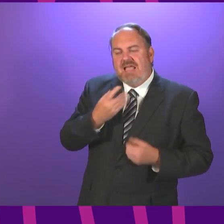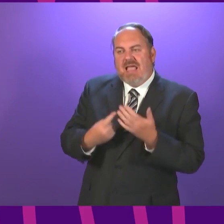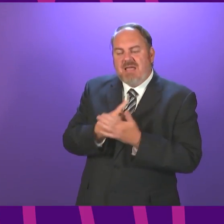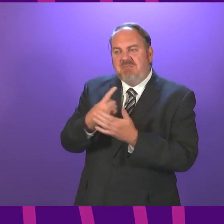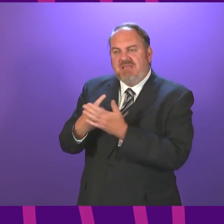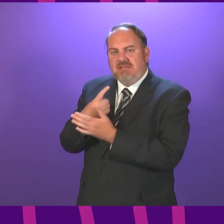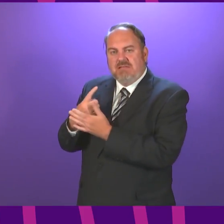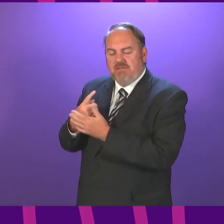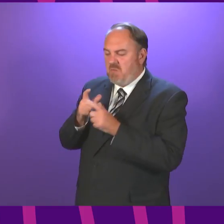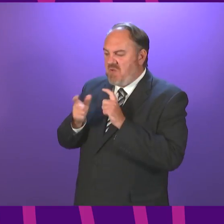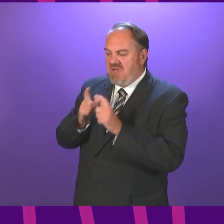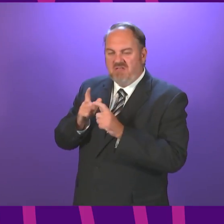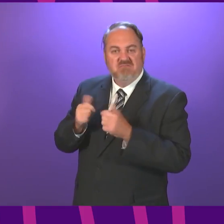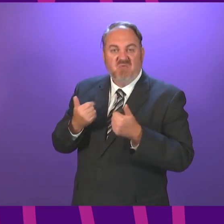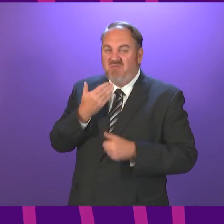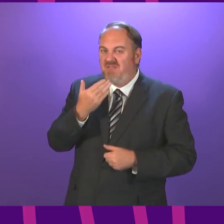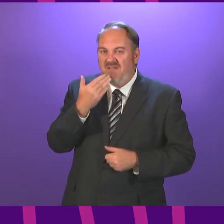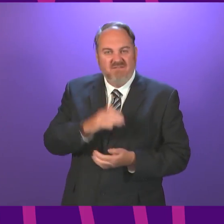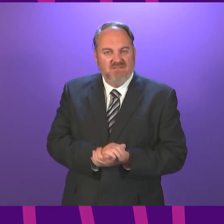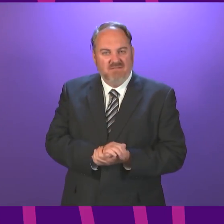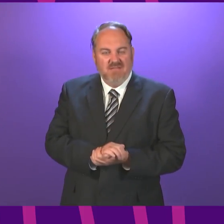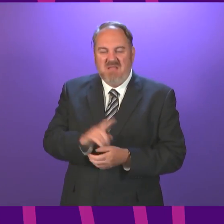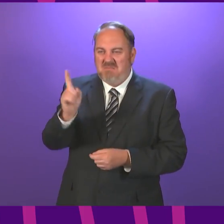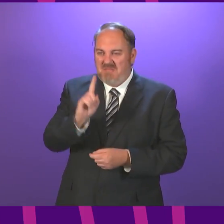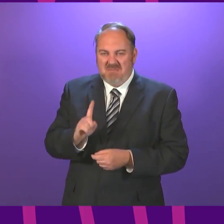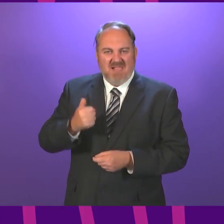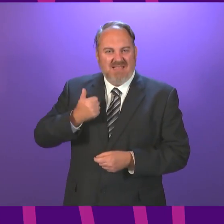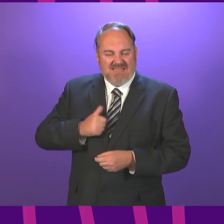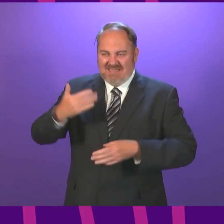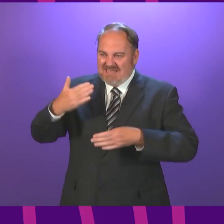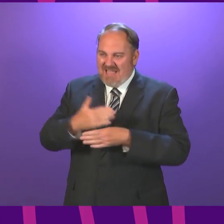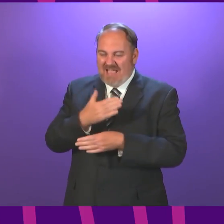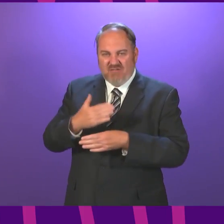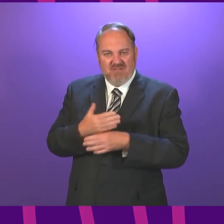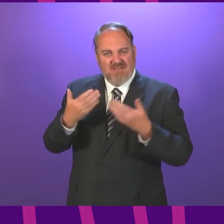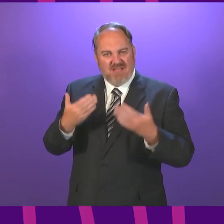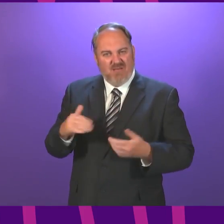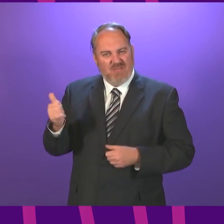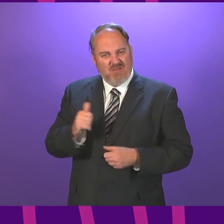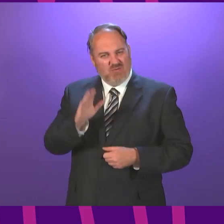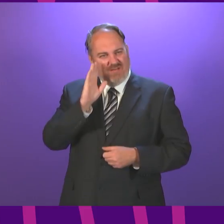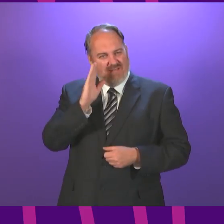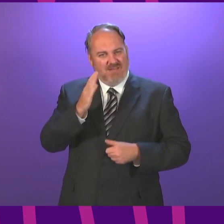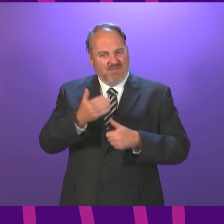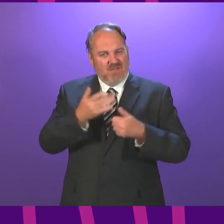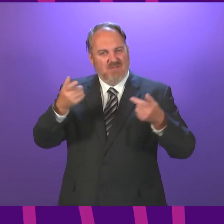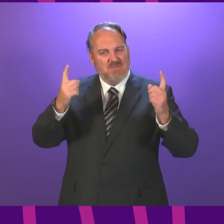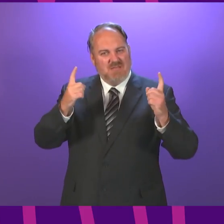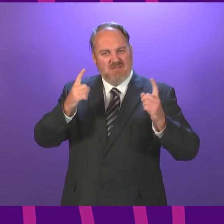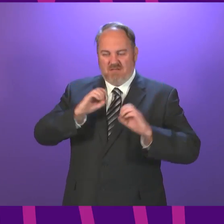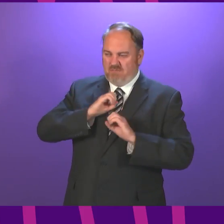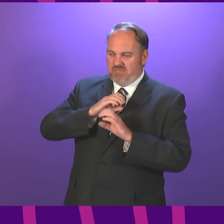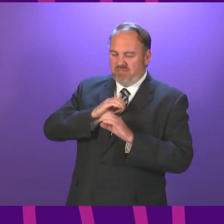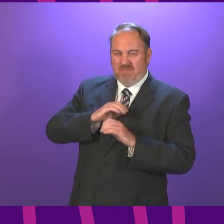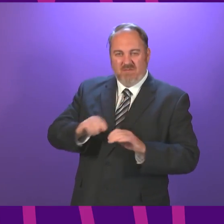the crisis. People need action, and they expect to hear from the First Minister.